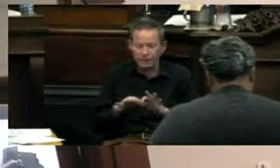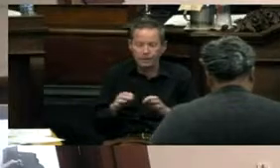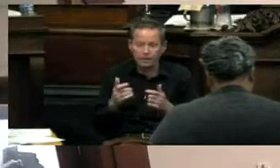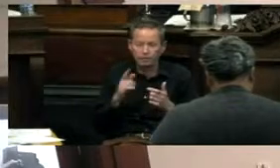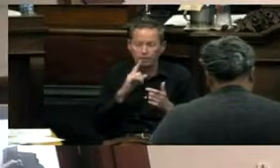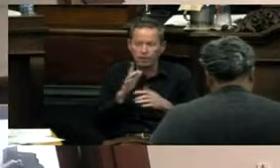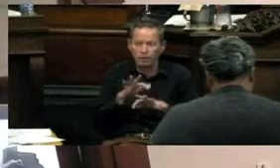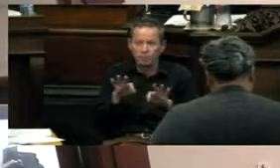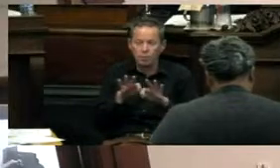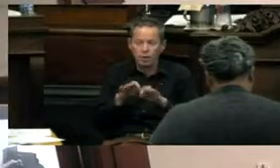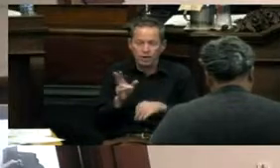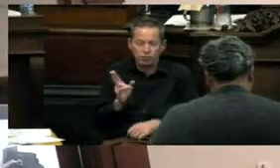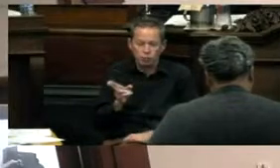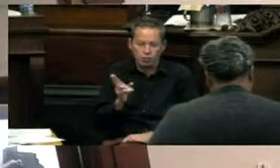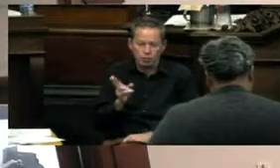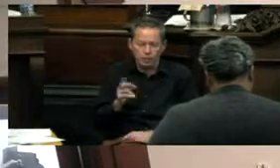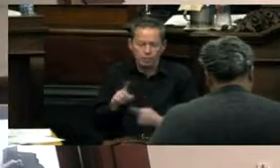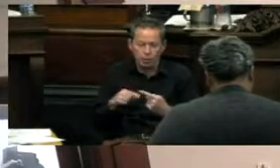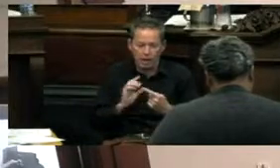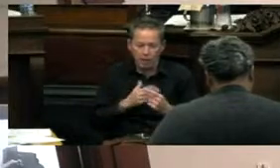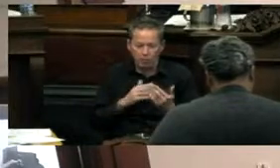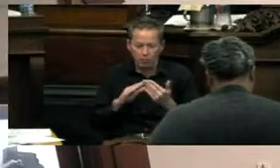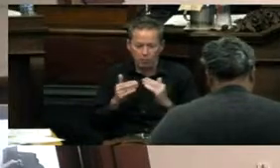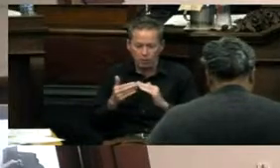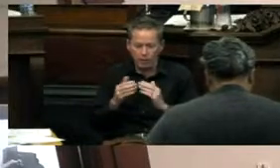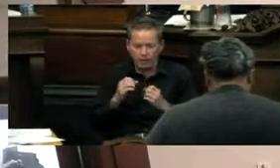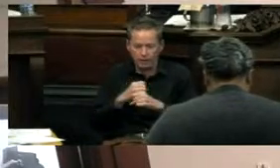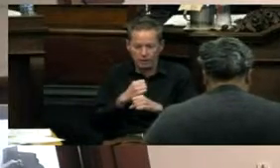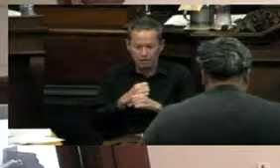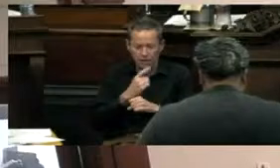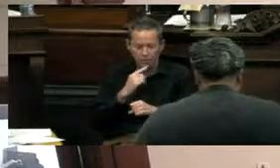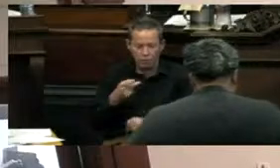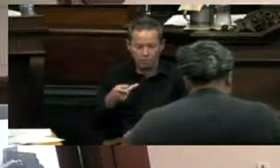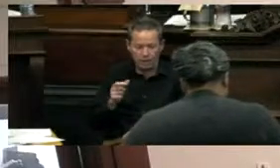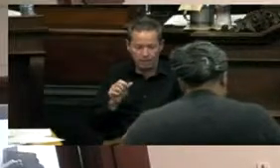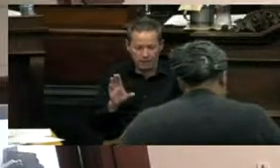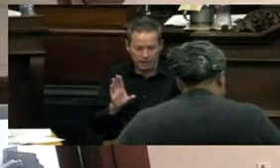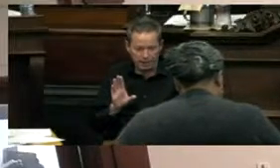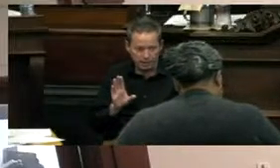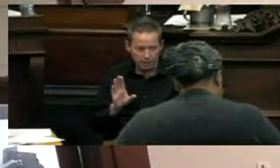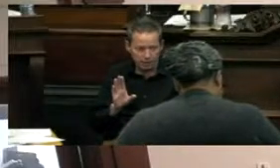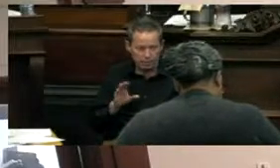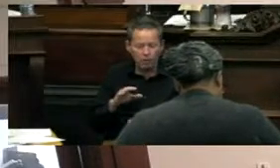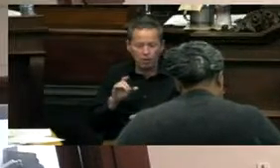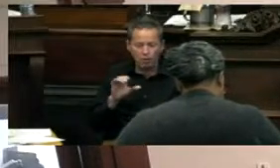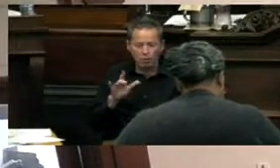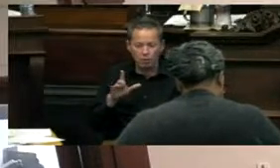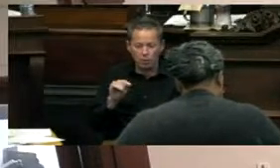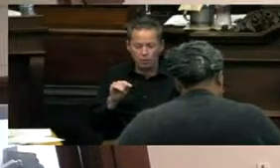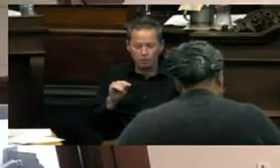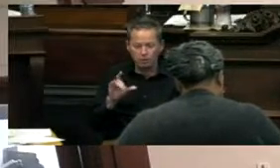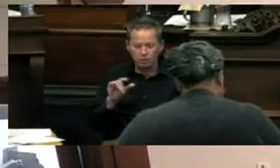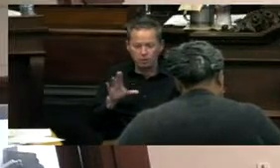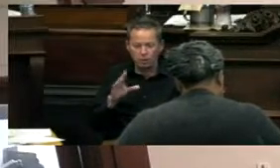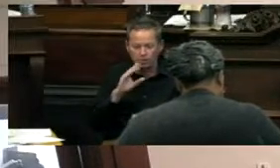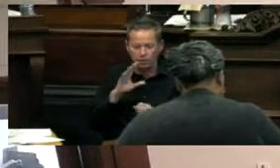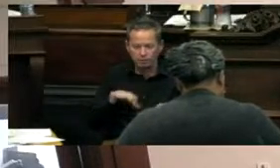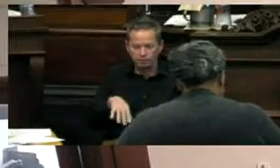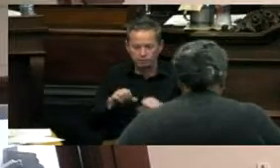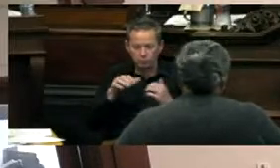do what they are charged to do. This is significant. This is a big deal. And historically, when